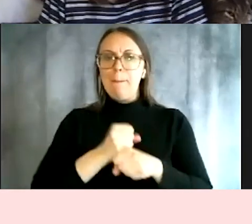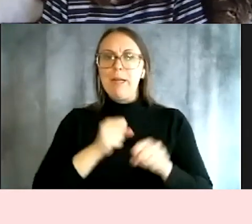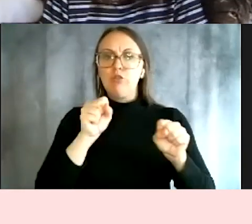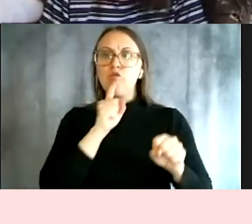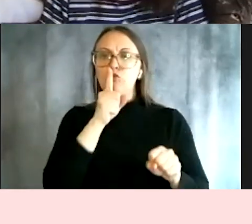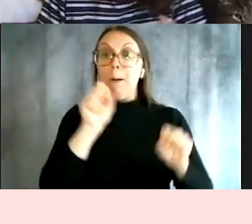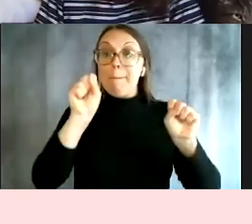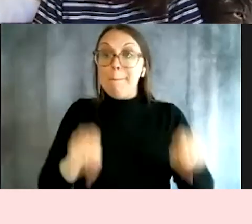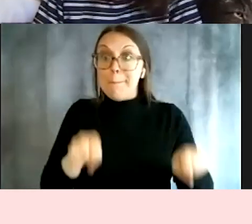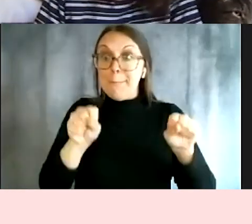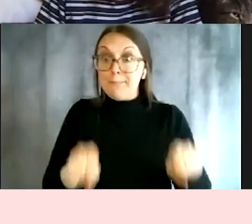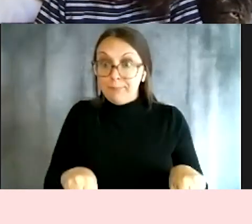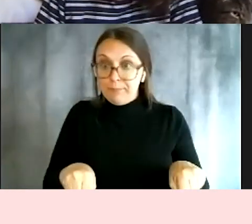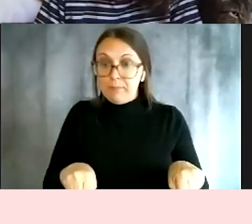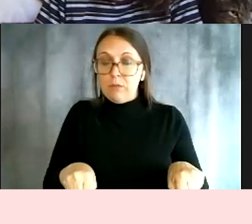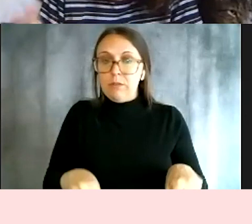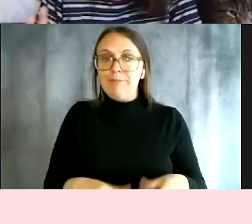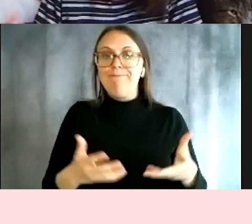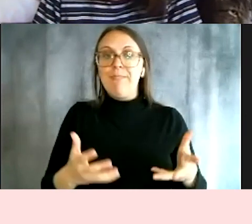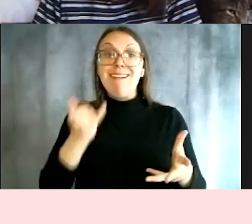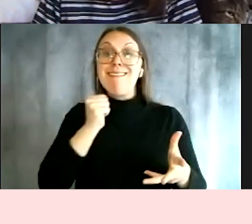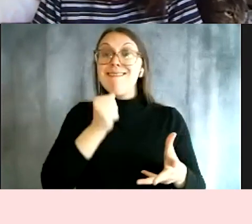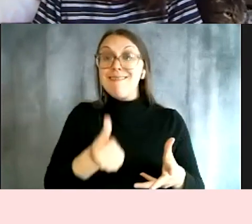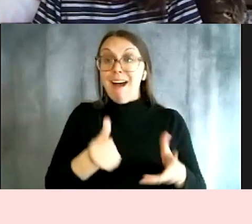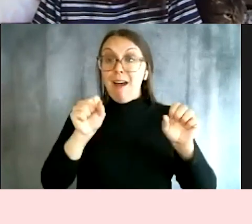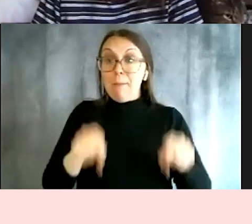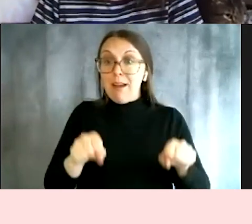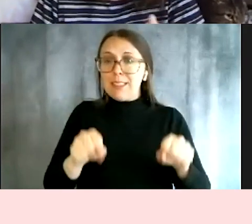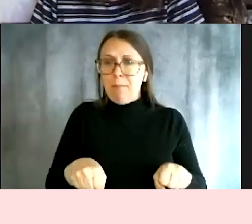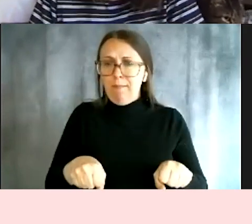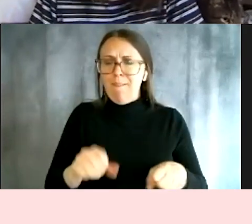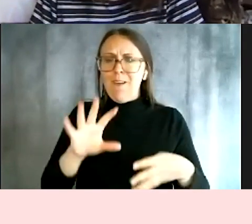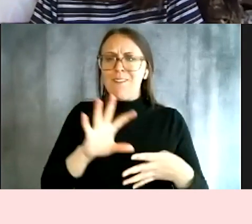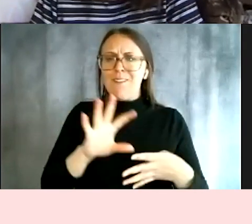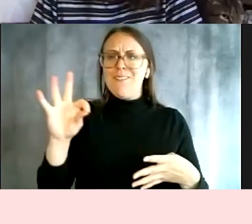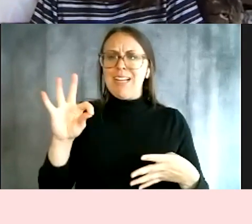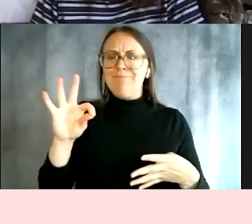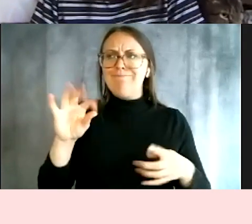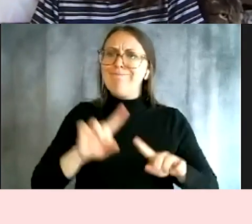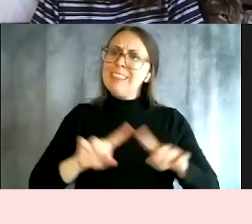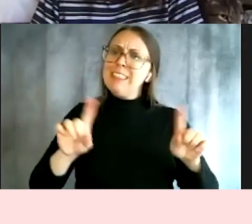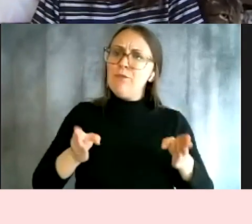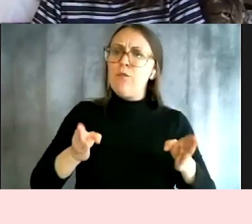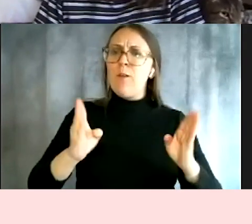finding the best alternative that is close to your design but is possible to create can be a really